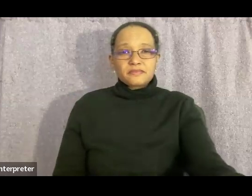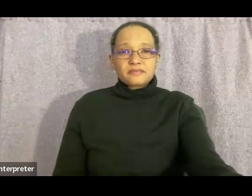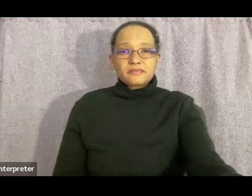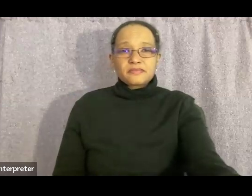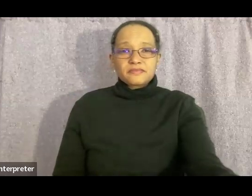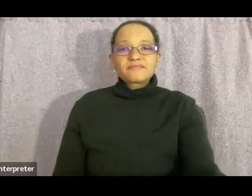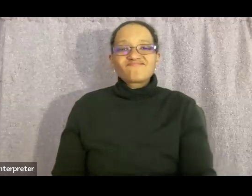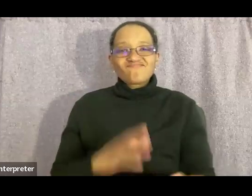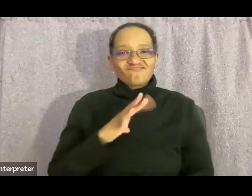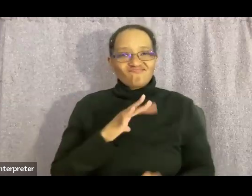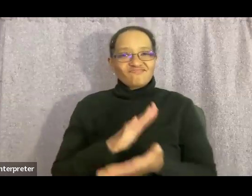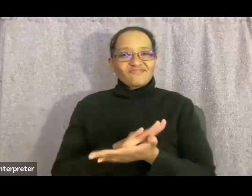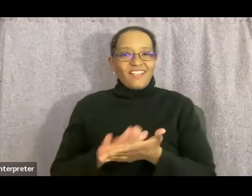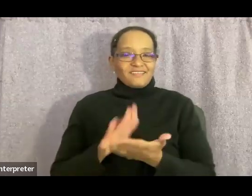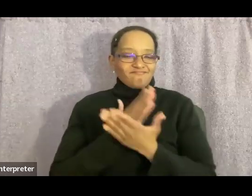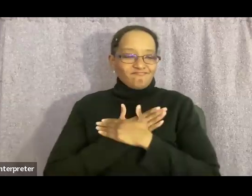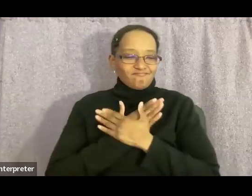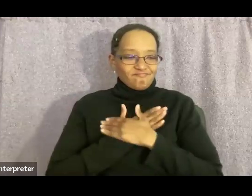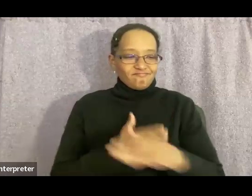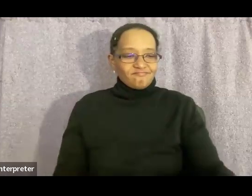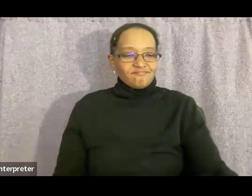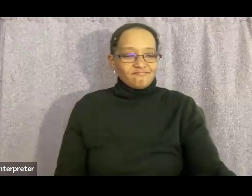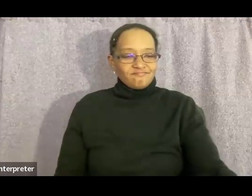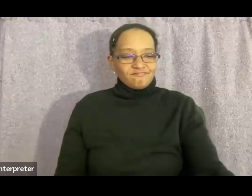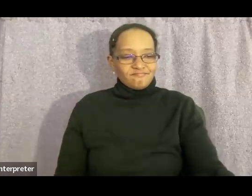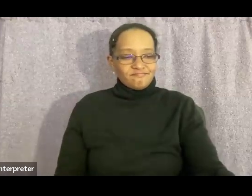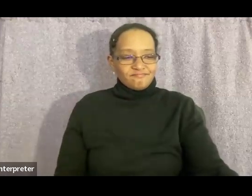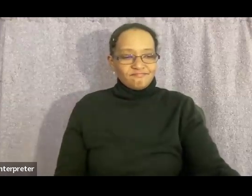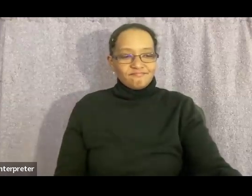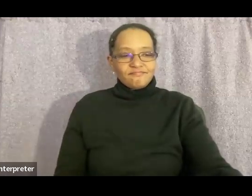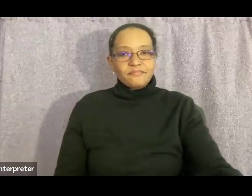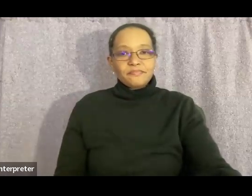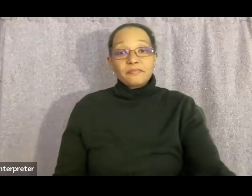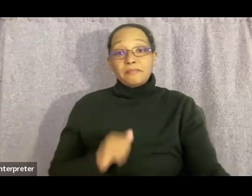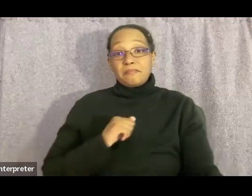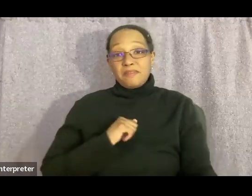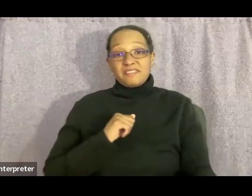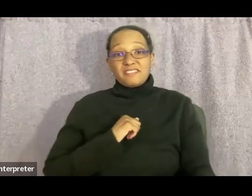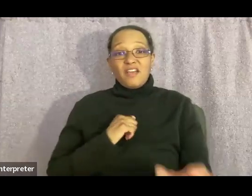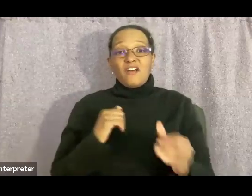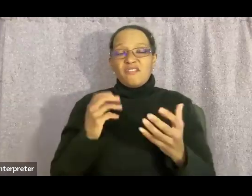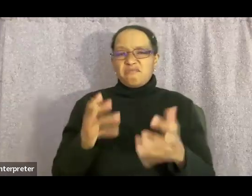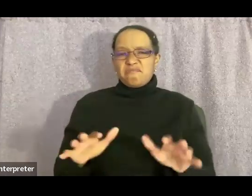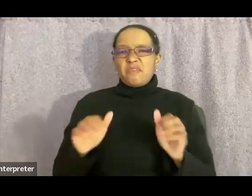Nicely done. Relax. Okay, I'm personally over the ankle weights. I'm taking them off.